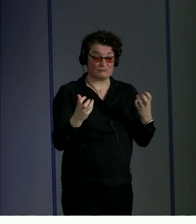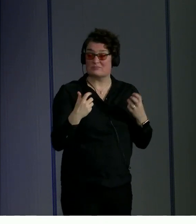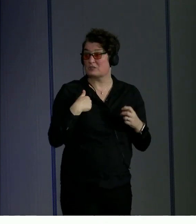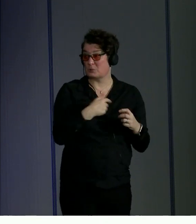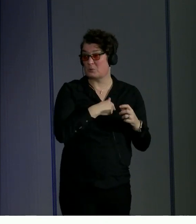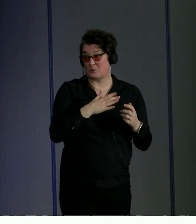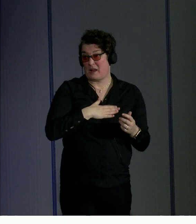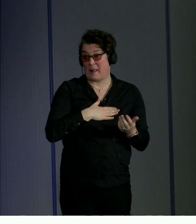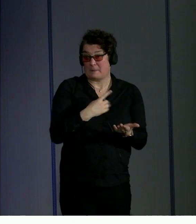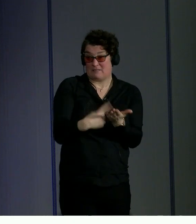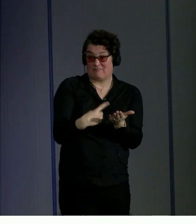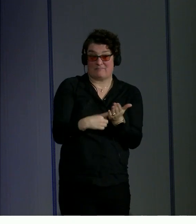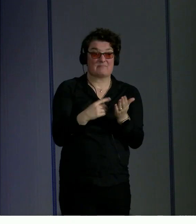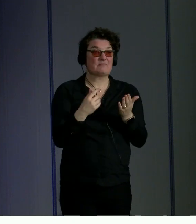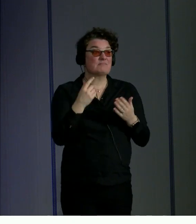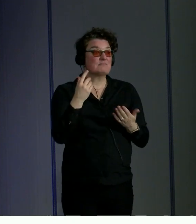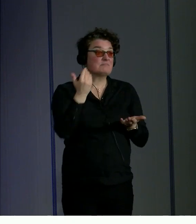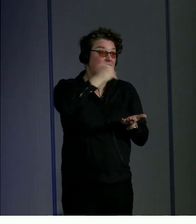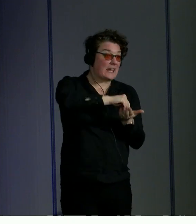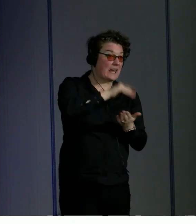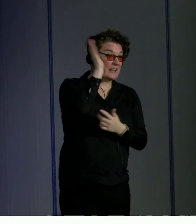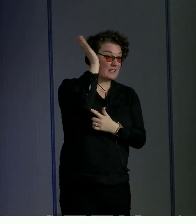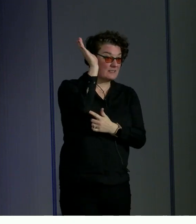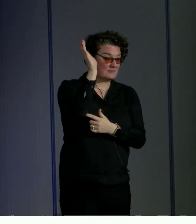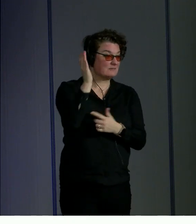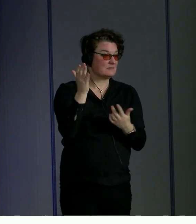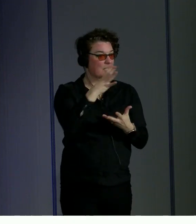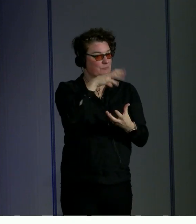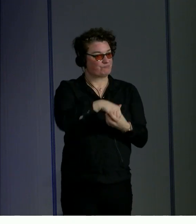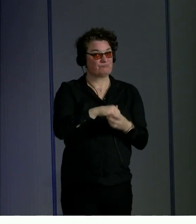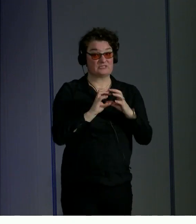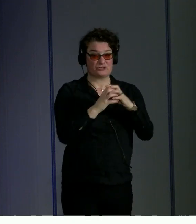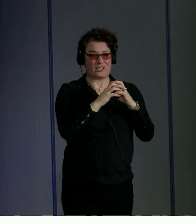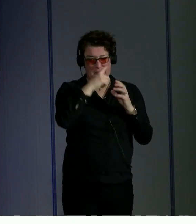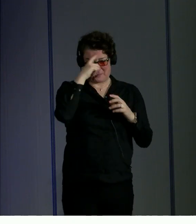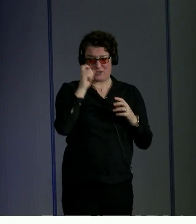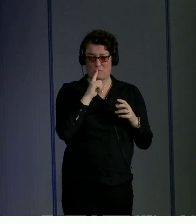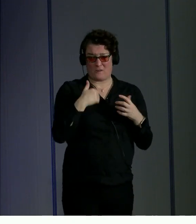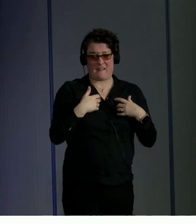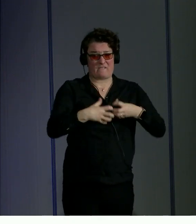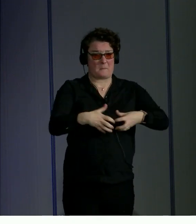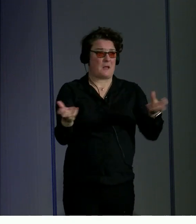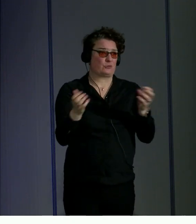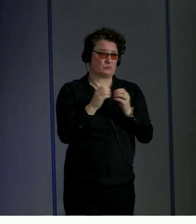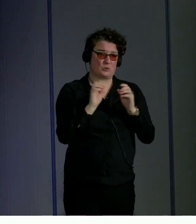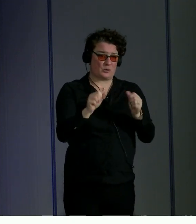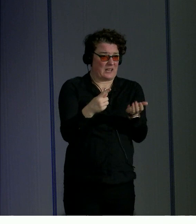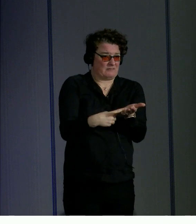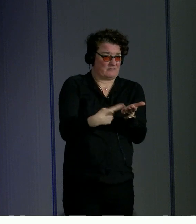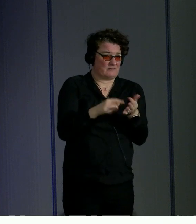about further presentations, because there is so much more to talk about in this topic that